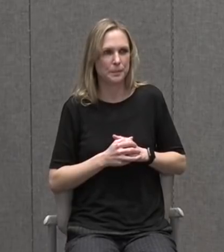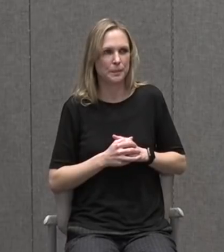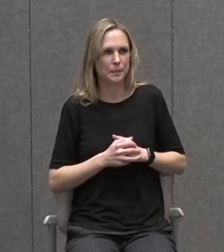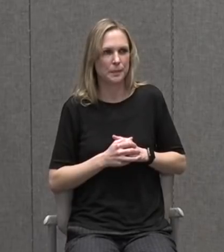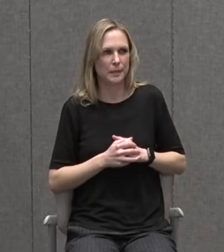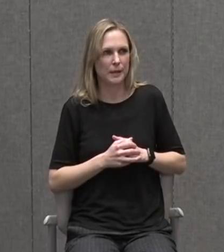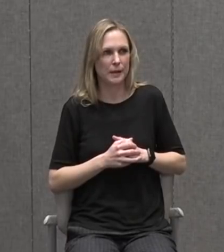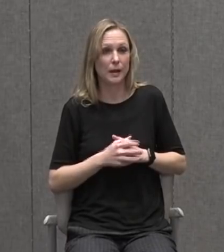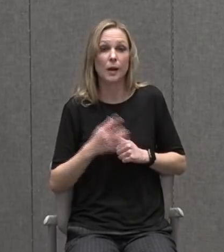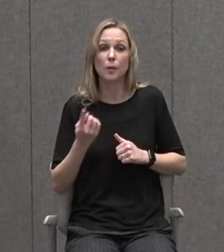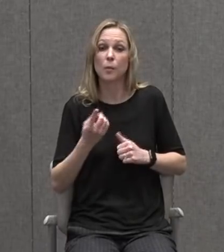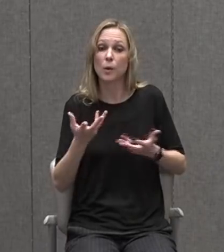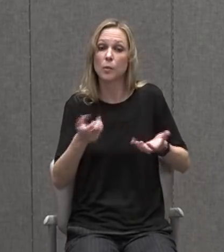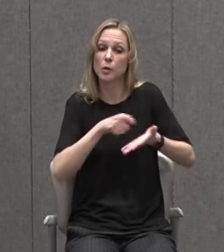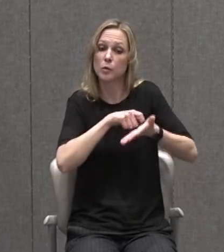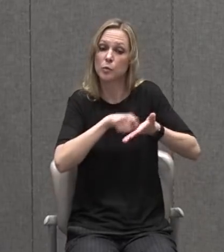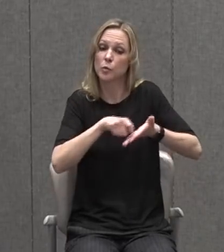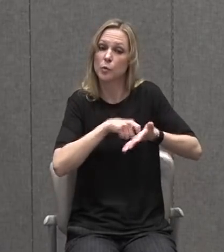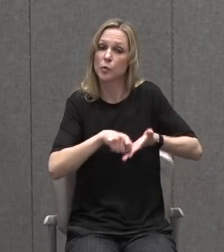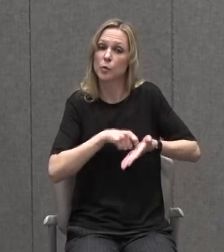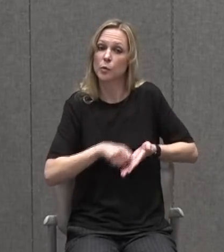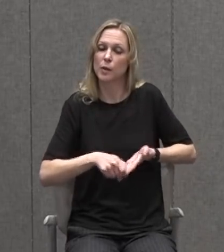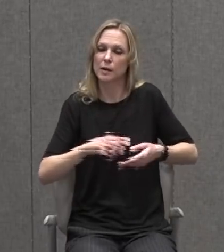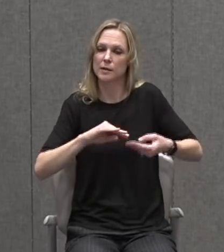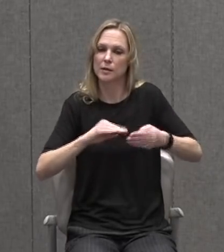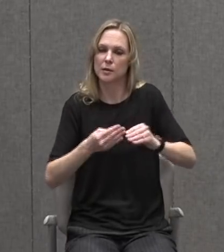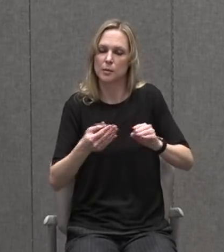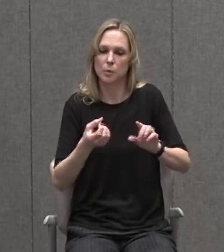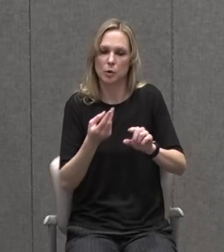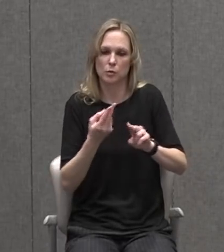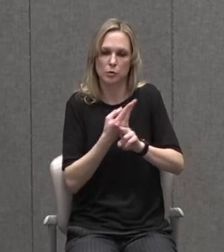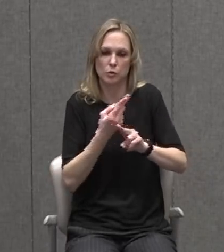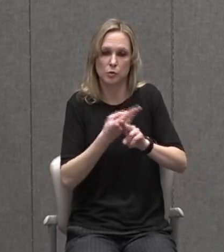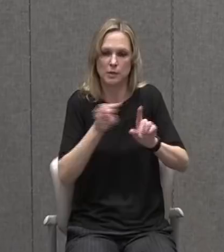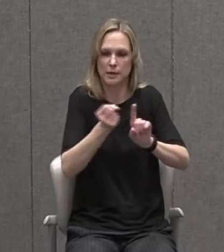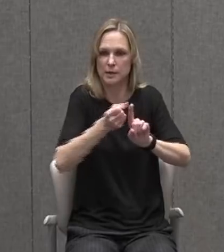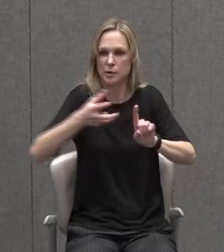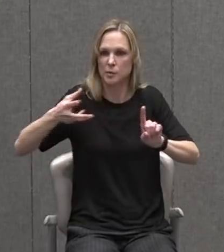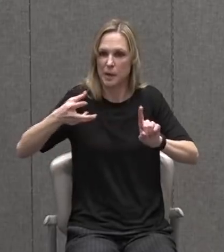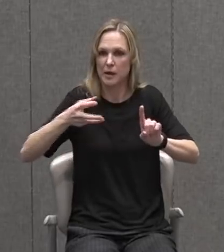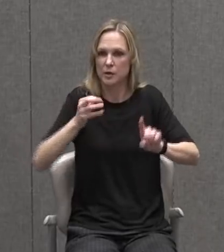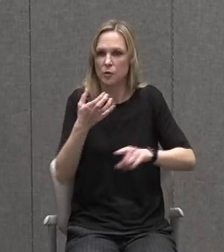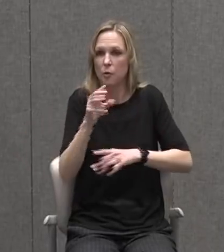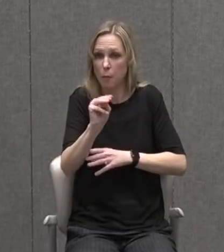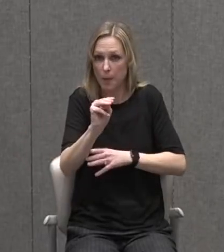to also write our number out in expanded form. And if you're familiar with what expanded form is,